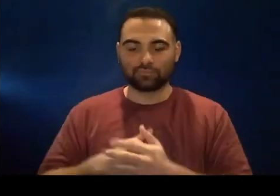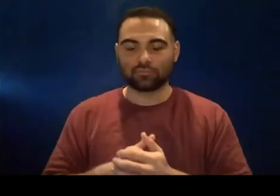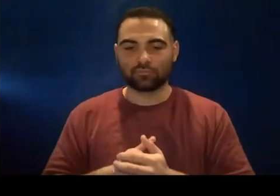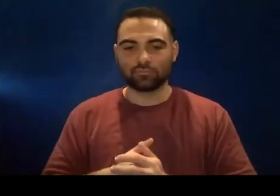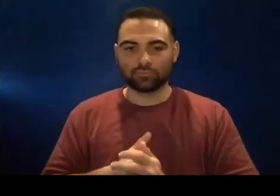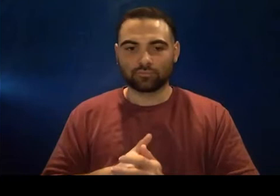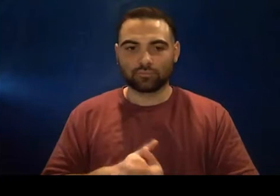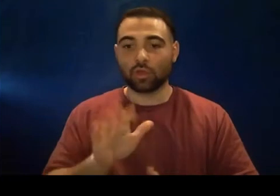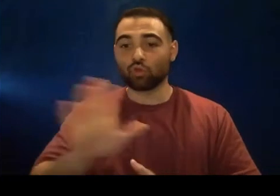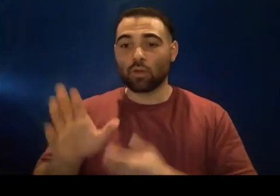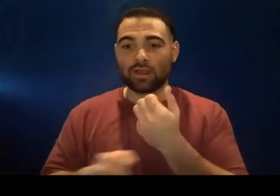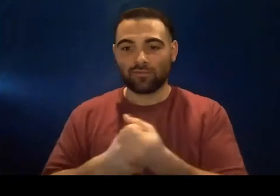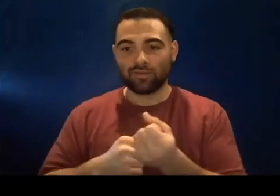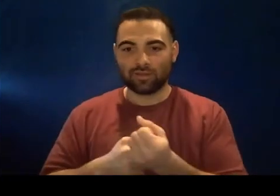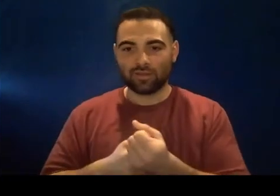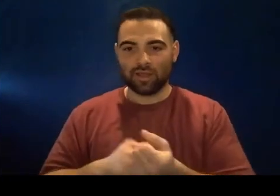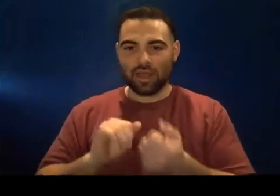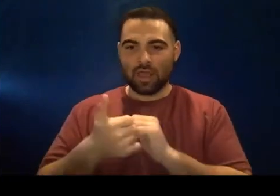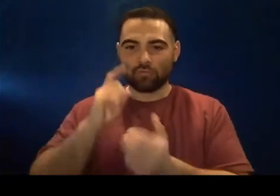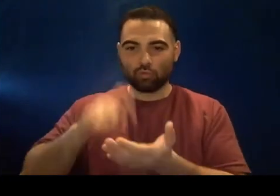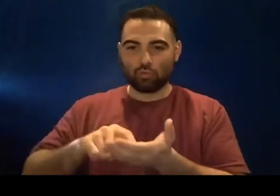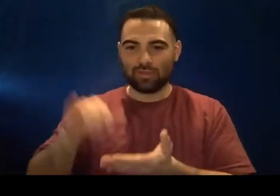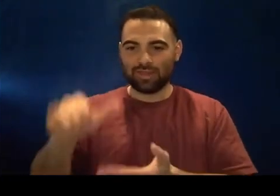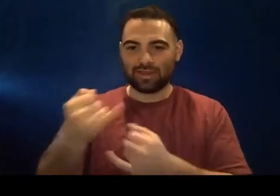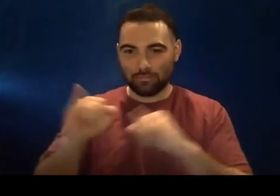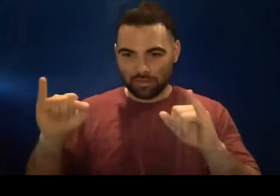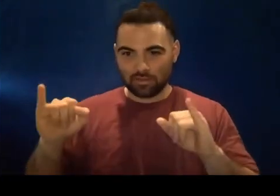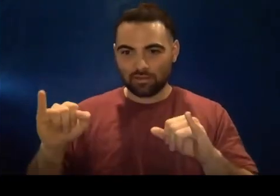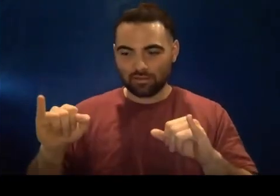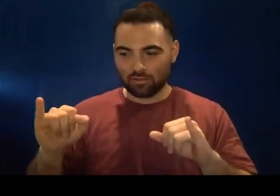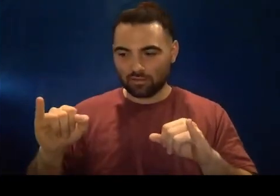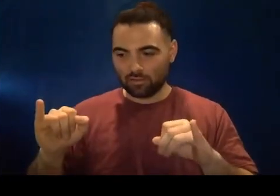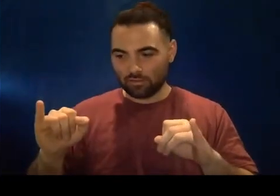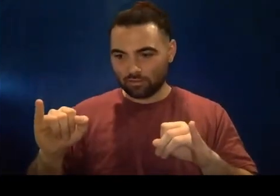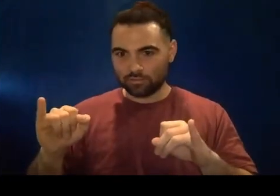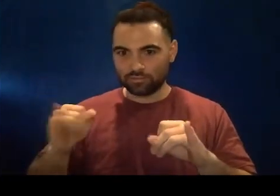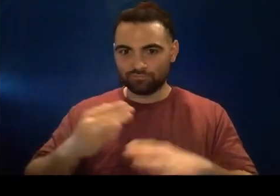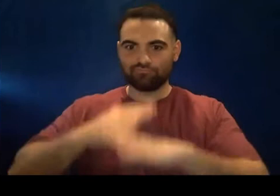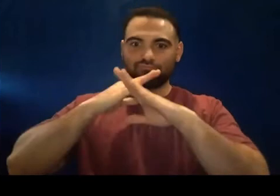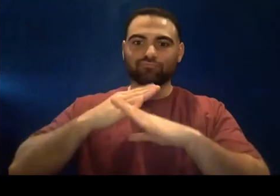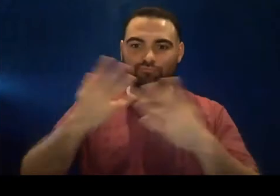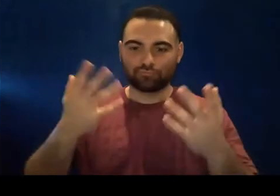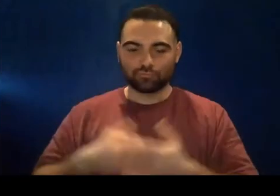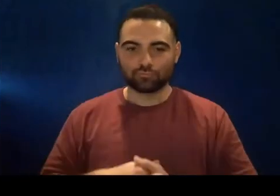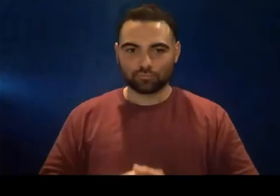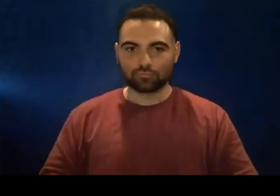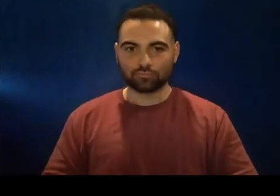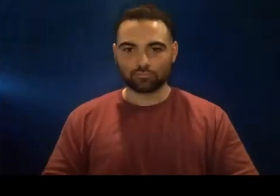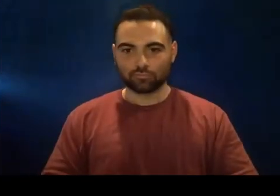how have you seen that independence really have barriers to it because of the transportation system?